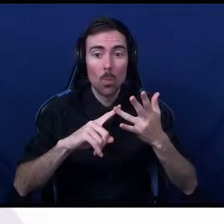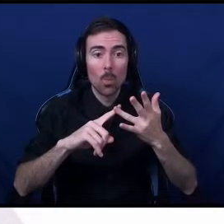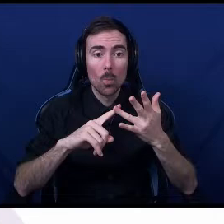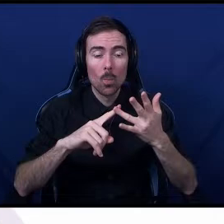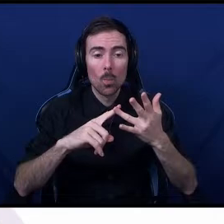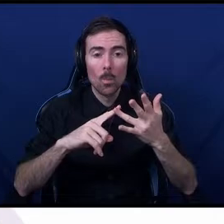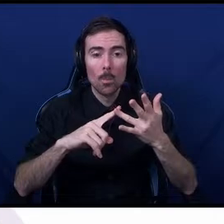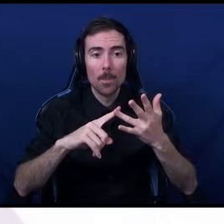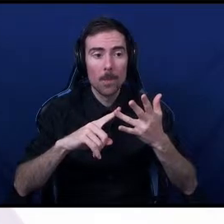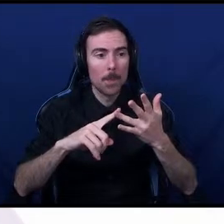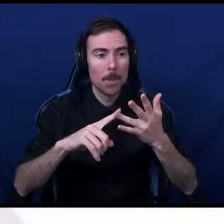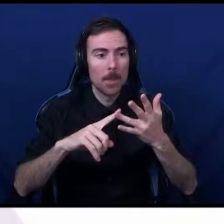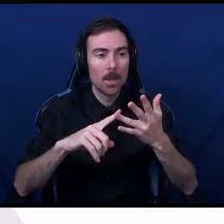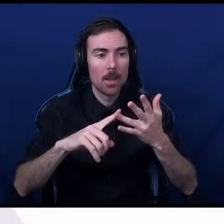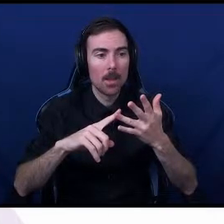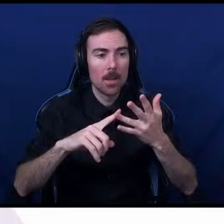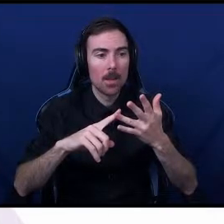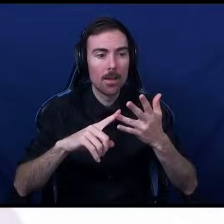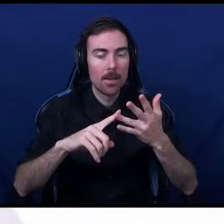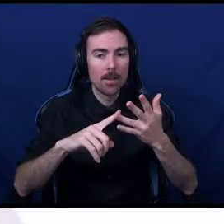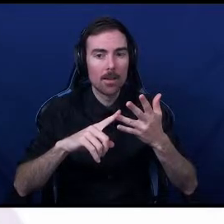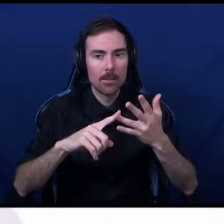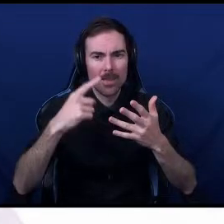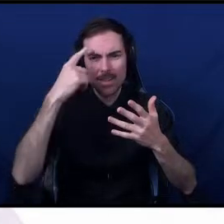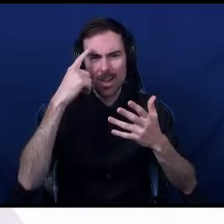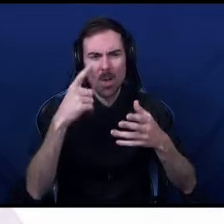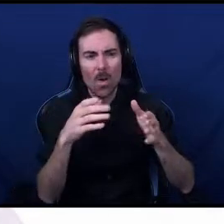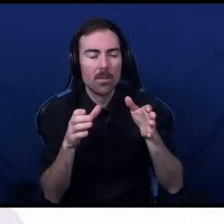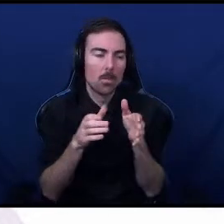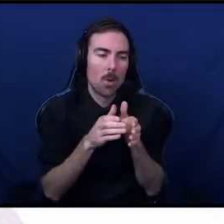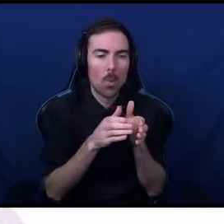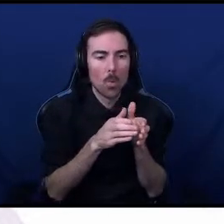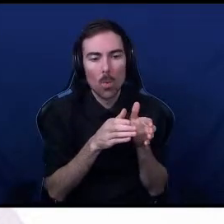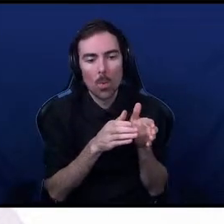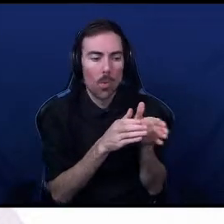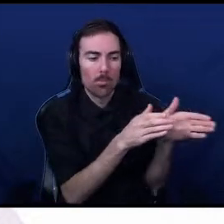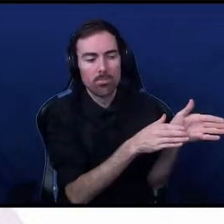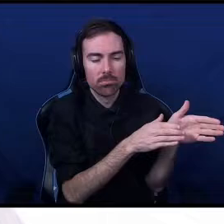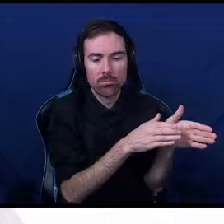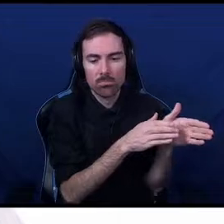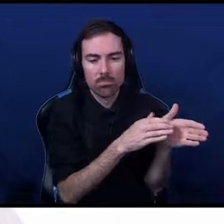where if it's thought of as niche, it's thought of as the space of kind of charities and not for profits, and yet we have